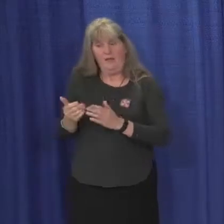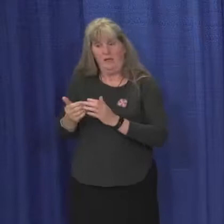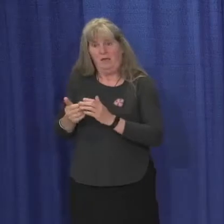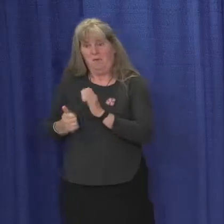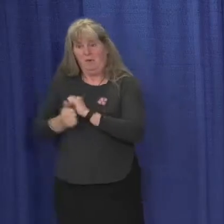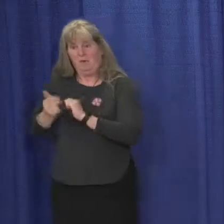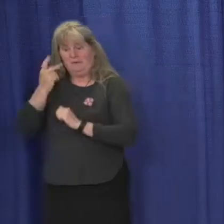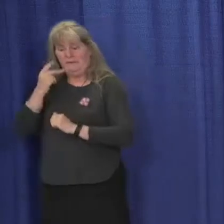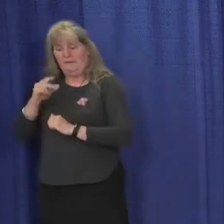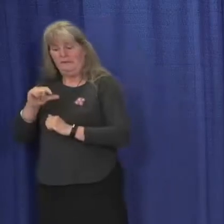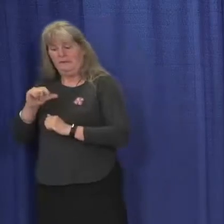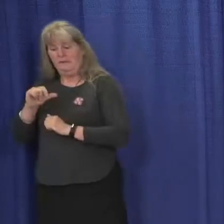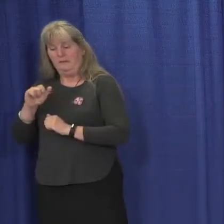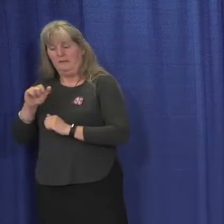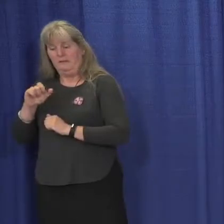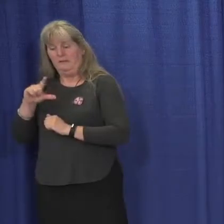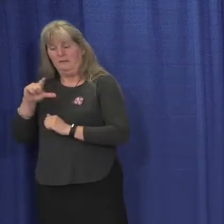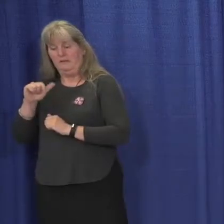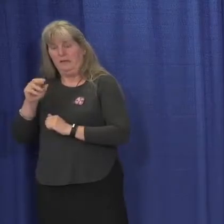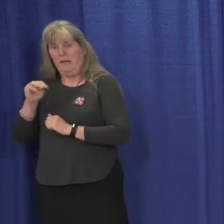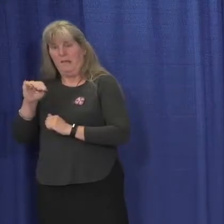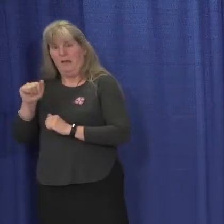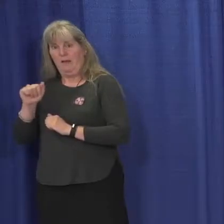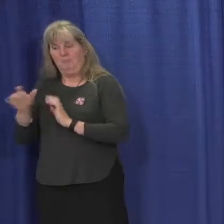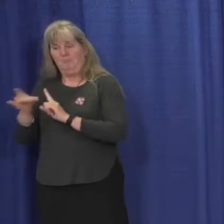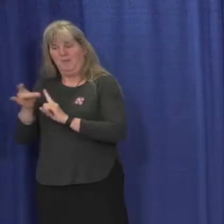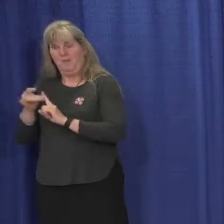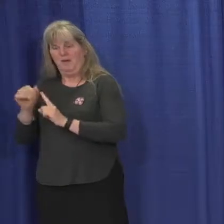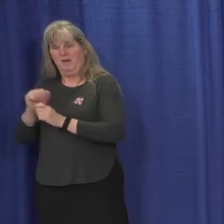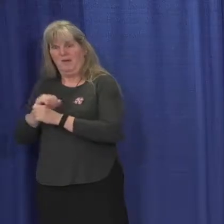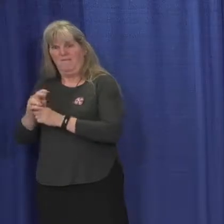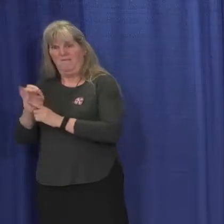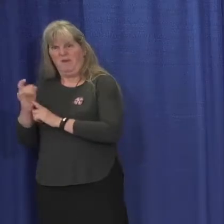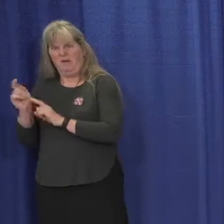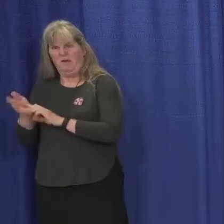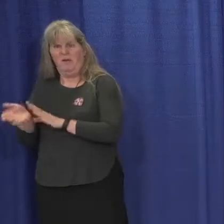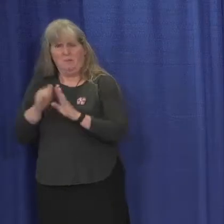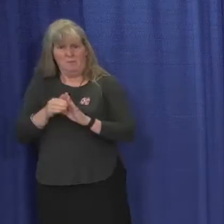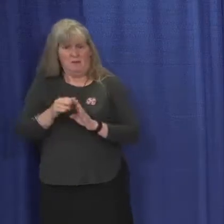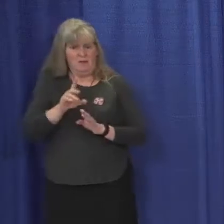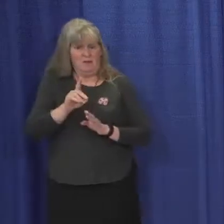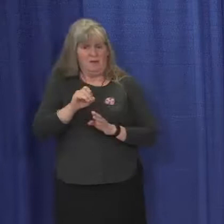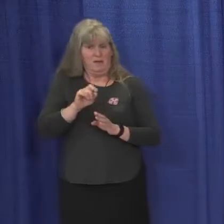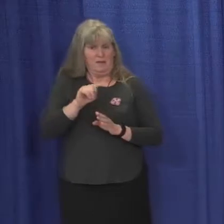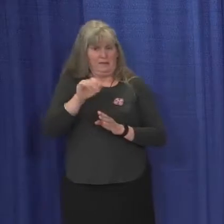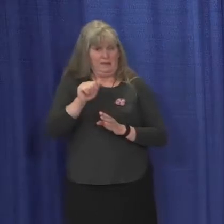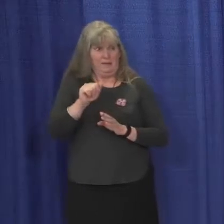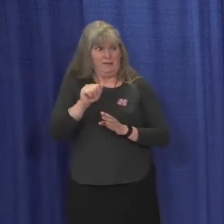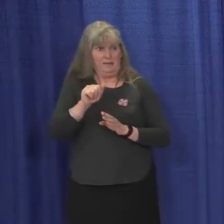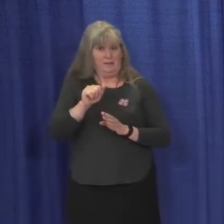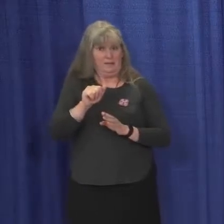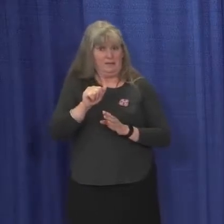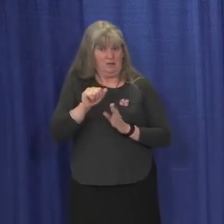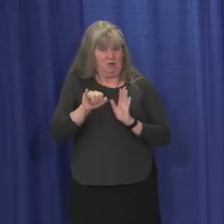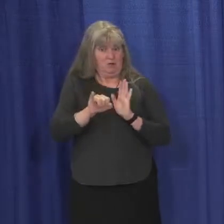with Delta? How concerned are you about the spread of this virus?